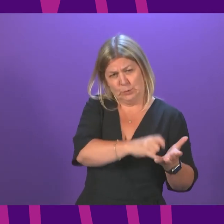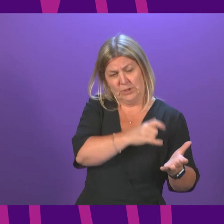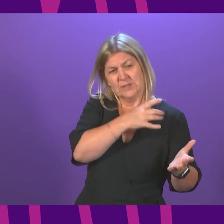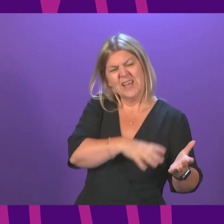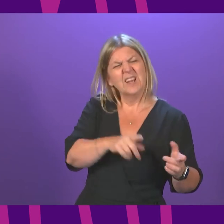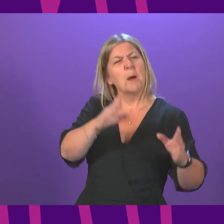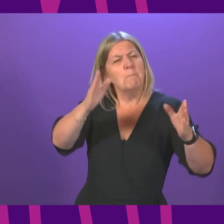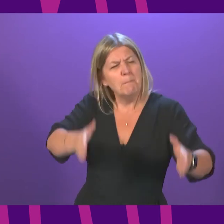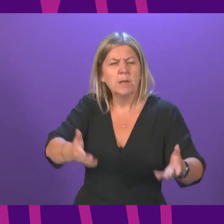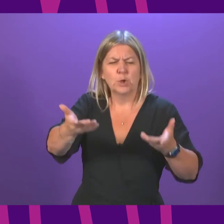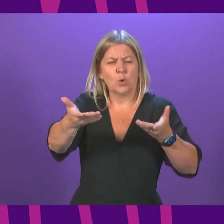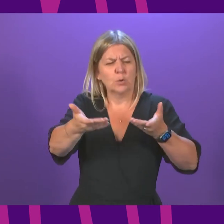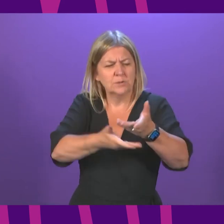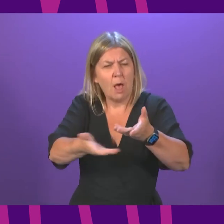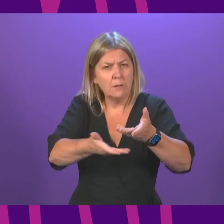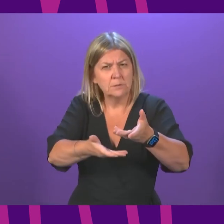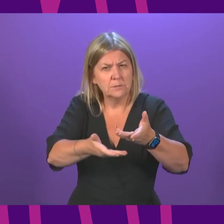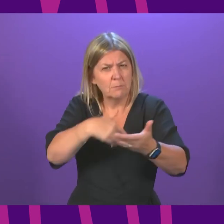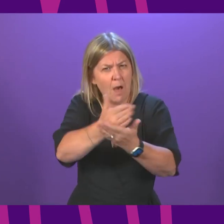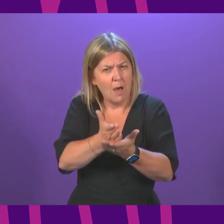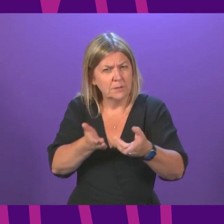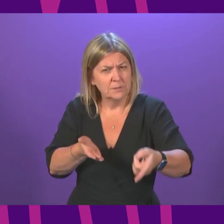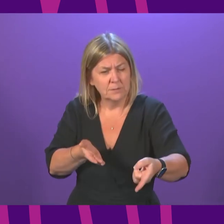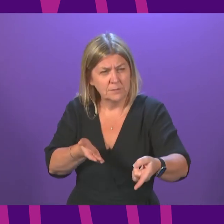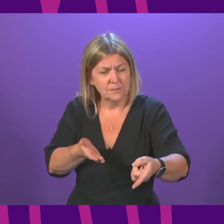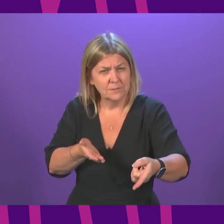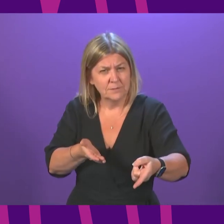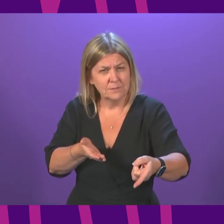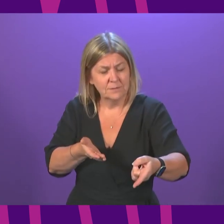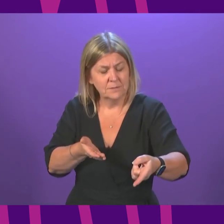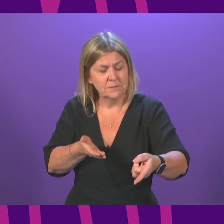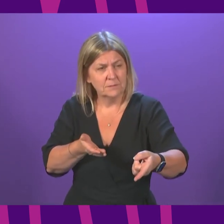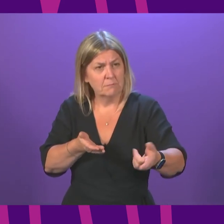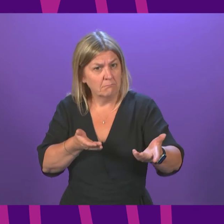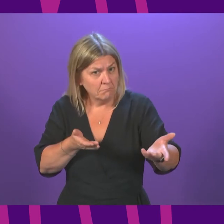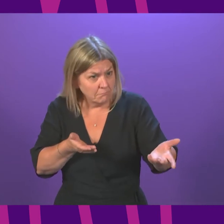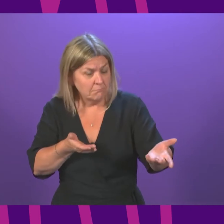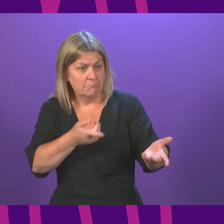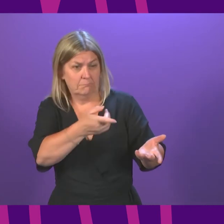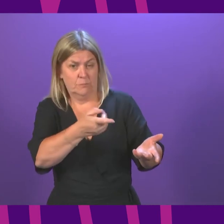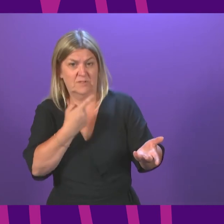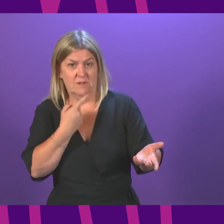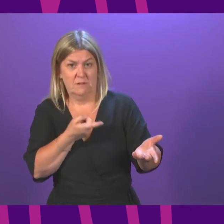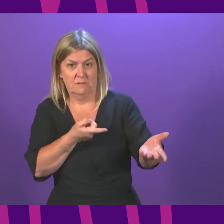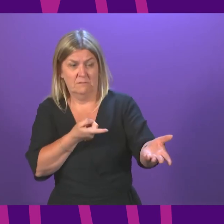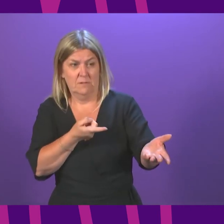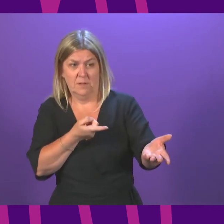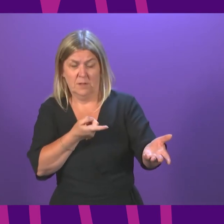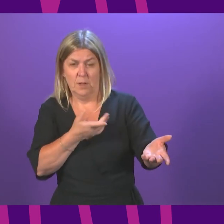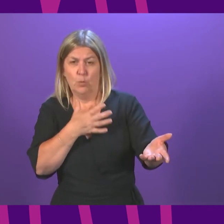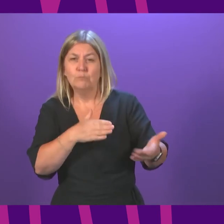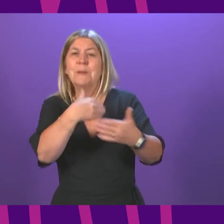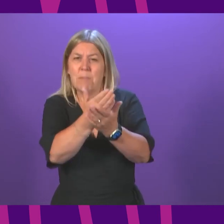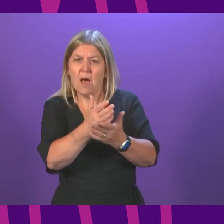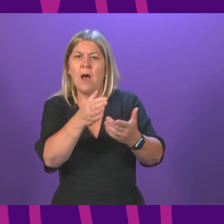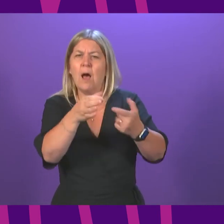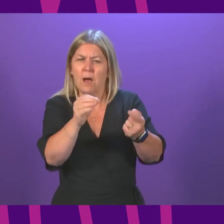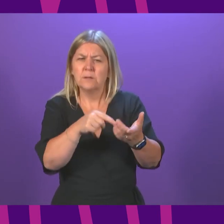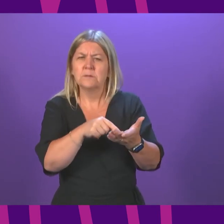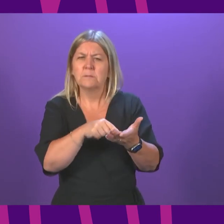part of amendment 11 and Paul Sweeney’s suggestion about support achieving better